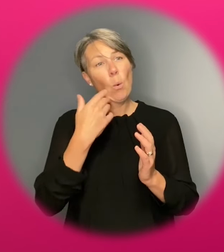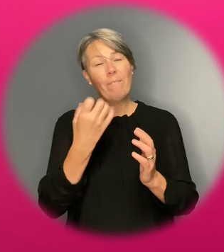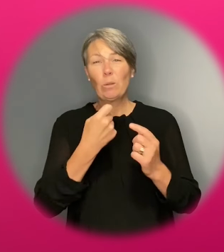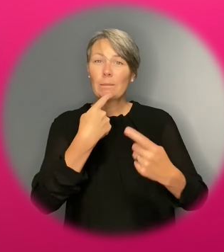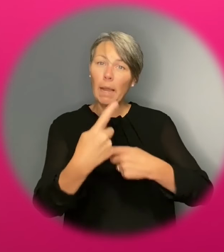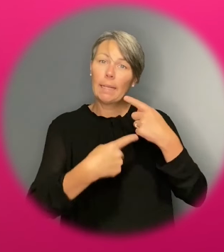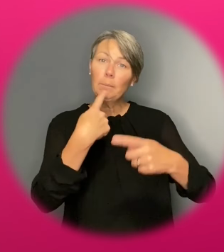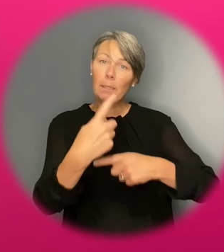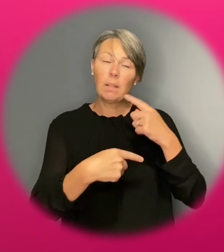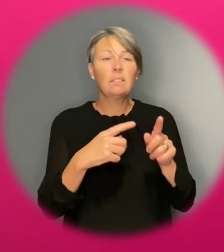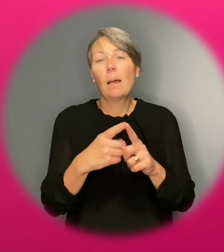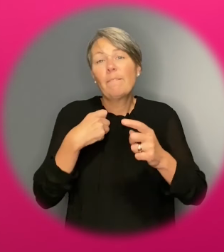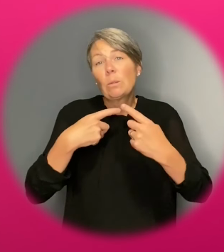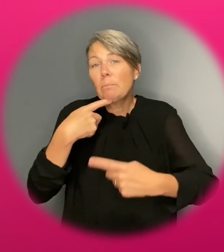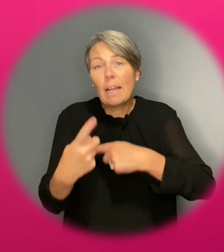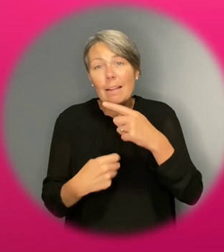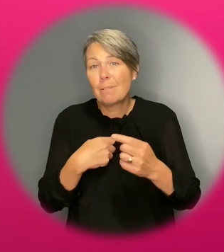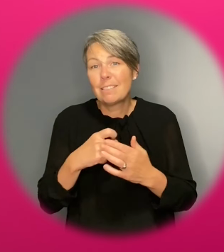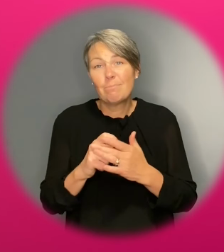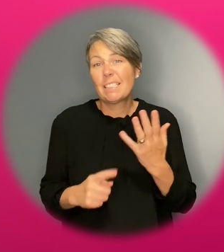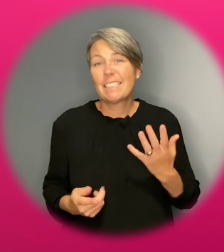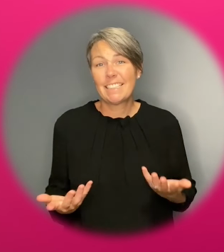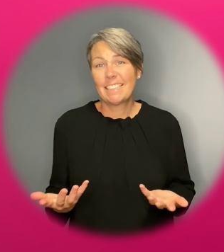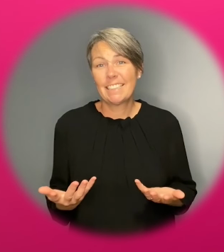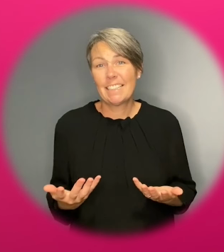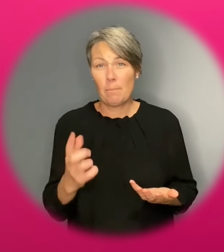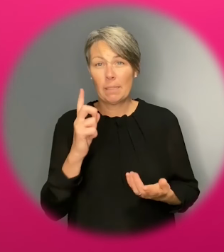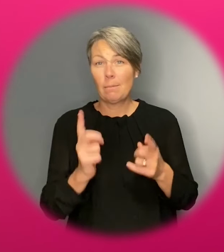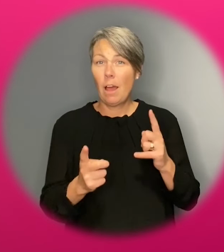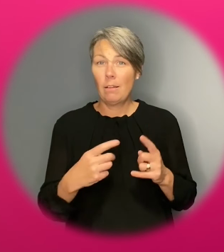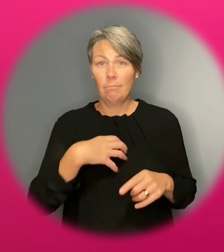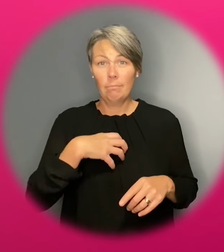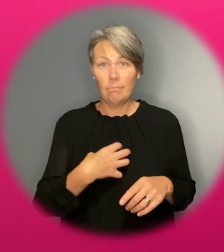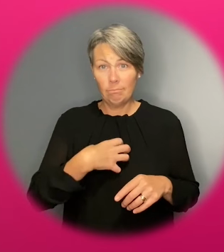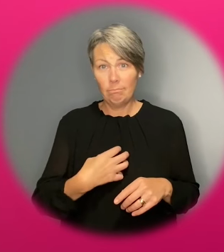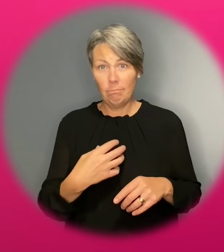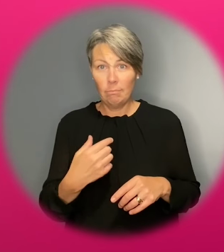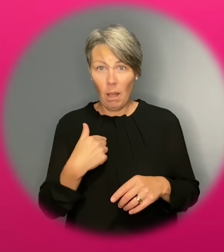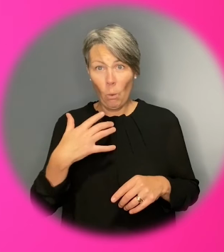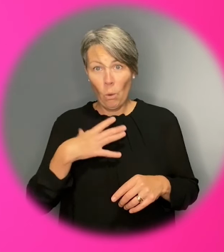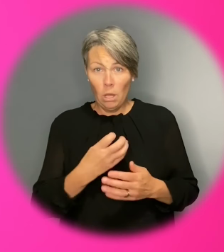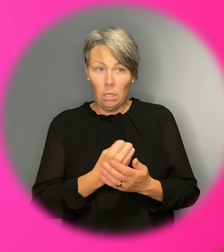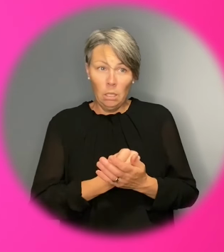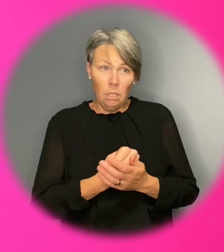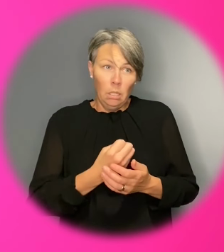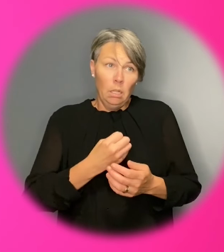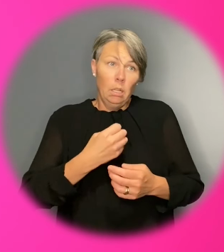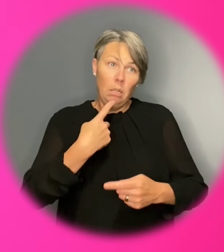I've essentially just had to think about it of how much work do I want to do? Do I want to spend heaps of time explaining it so that they have a really deep